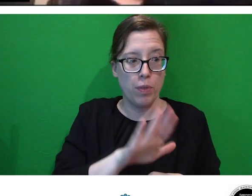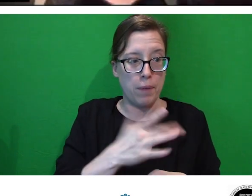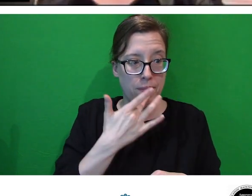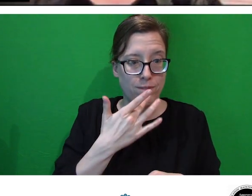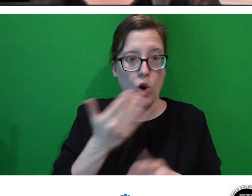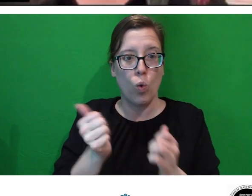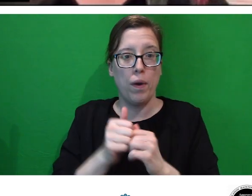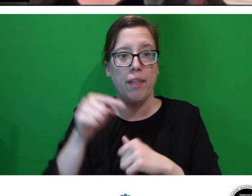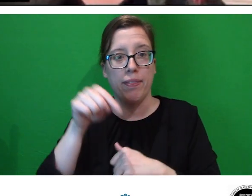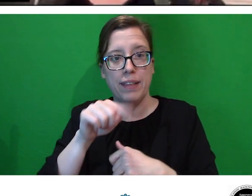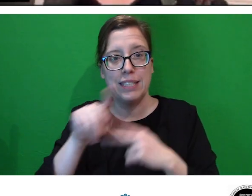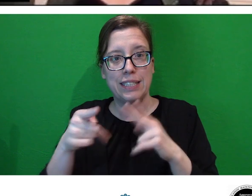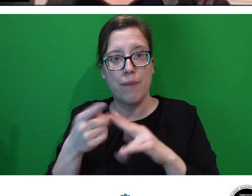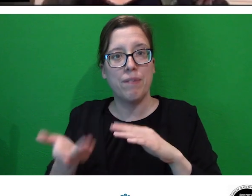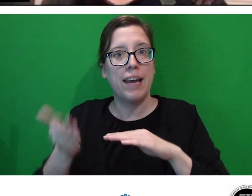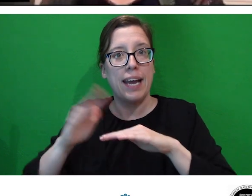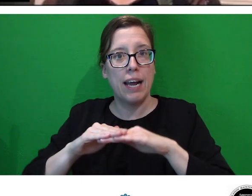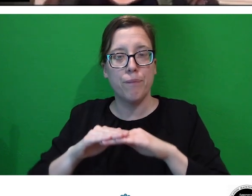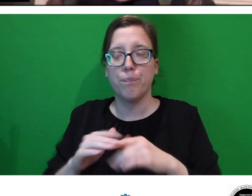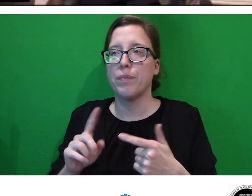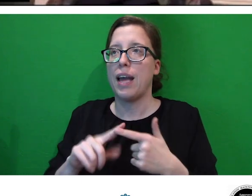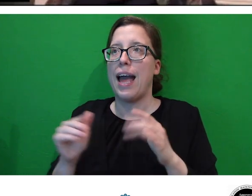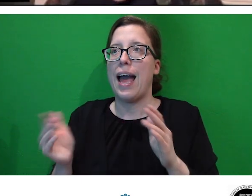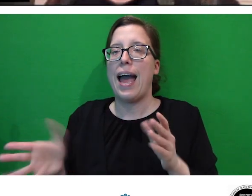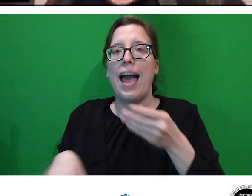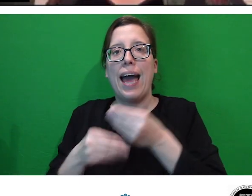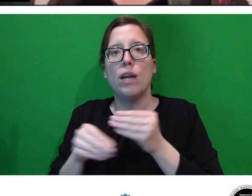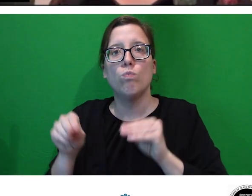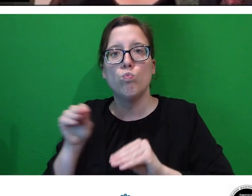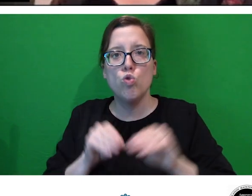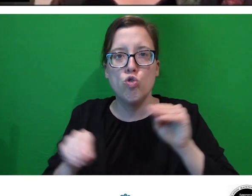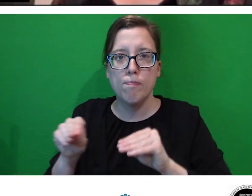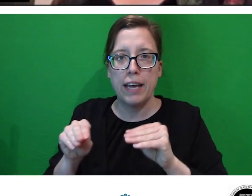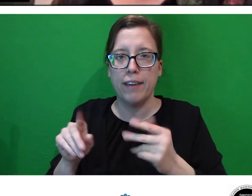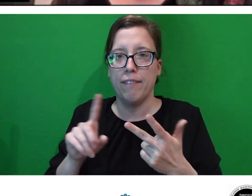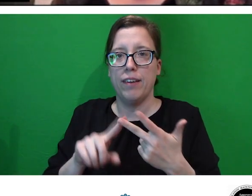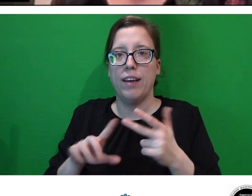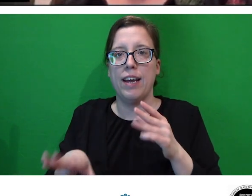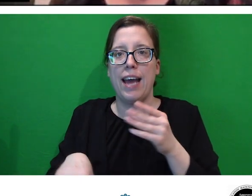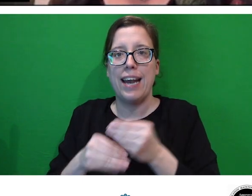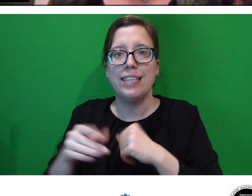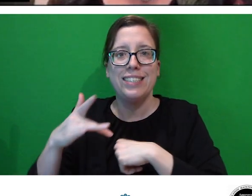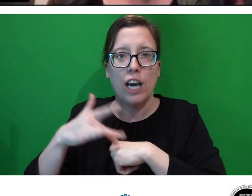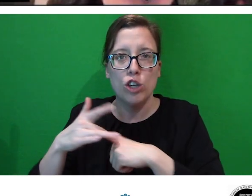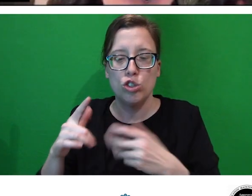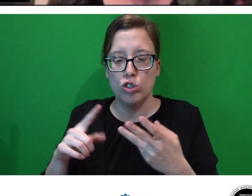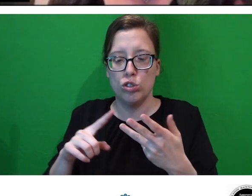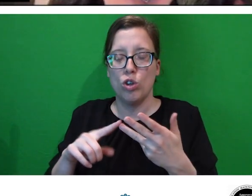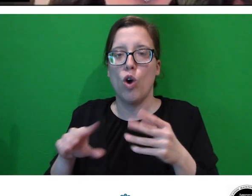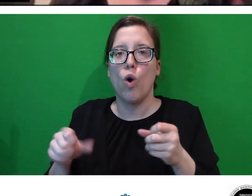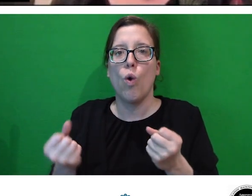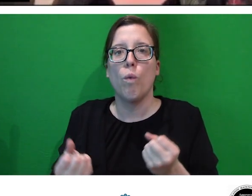Not all of the above, but something. You feature materials that the learner prefers.